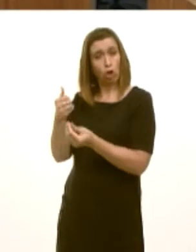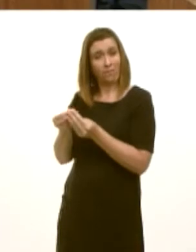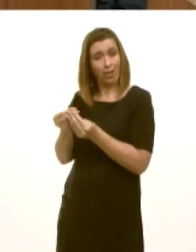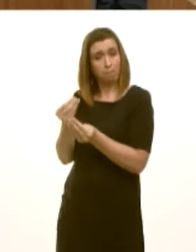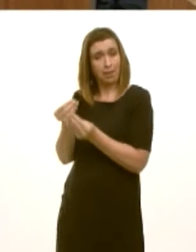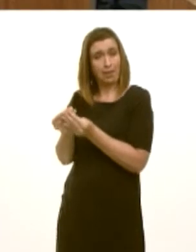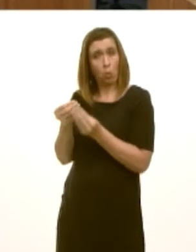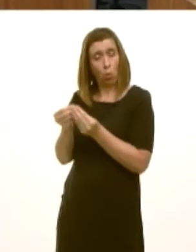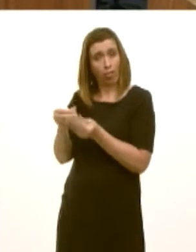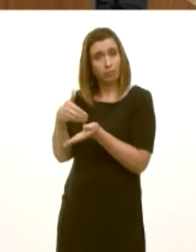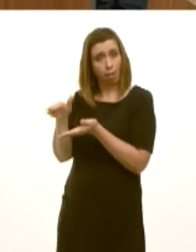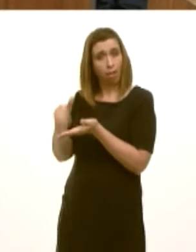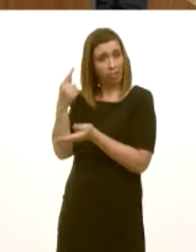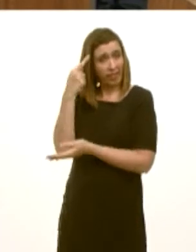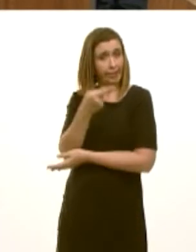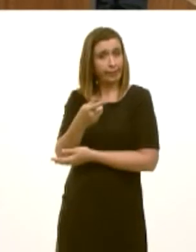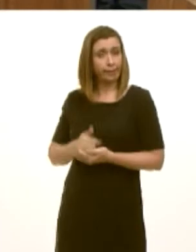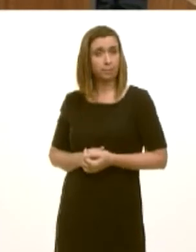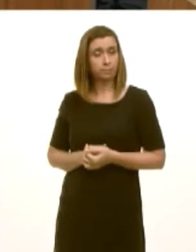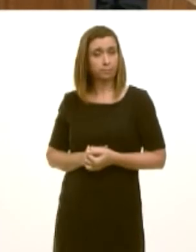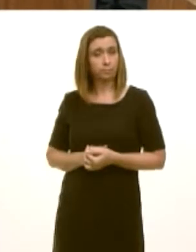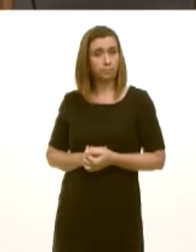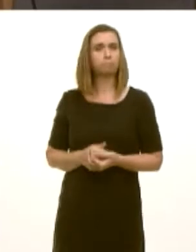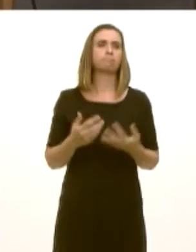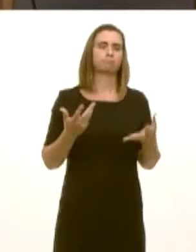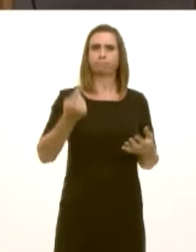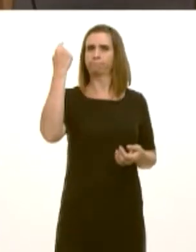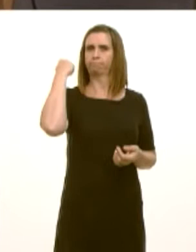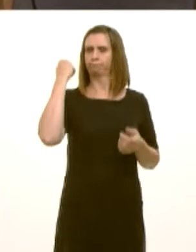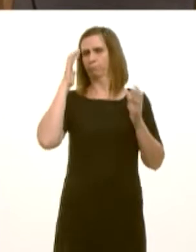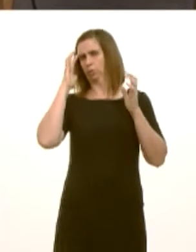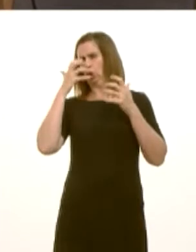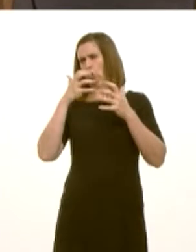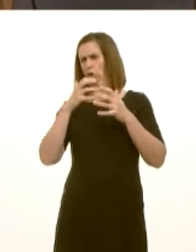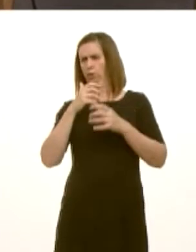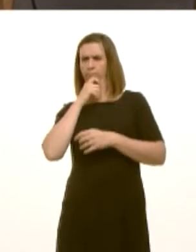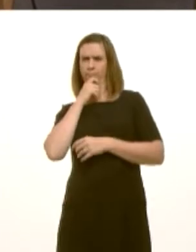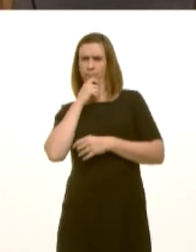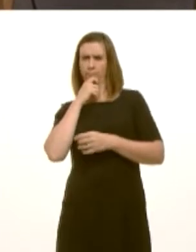Carwyn Jones: The answer is that we had concerns about some of the transactions that were taking place.